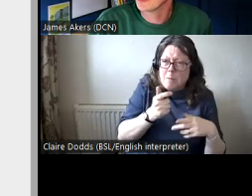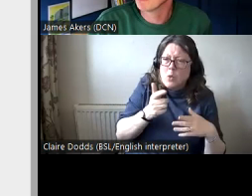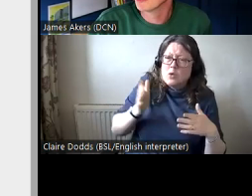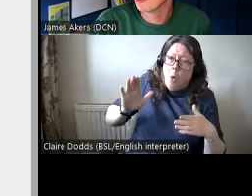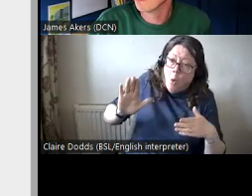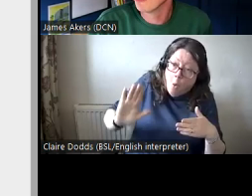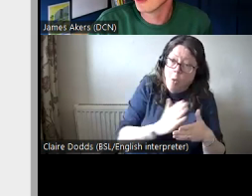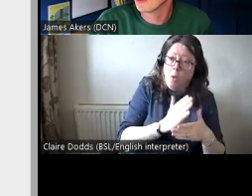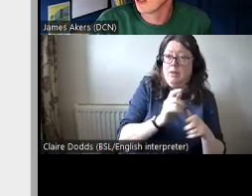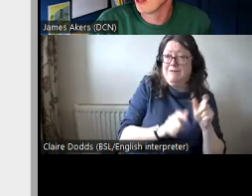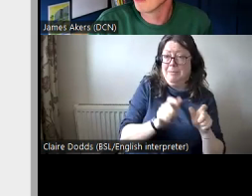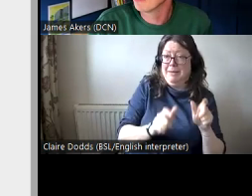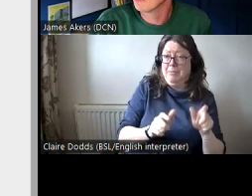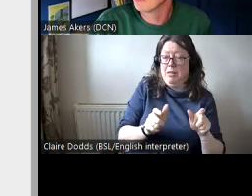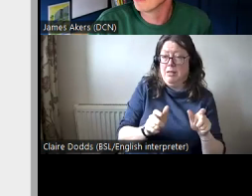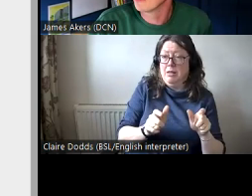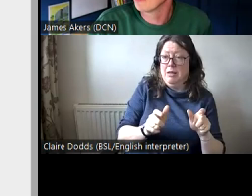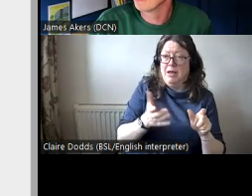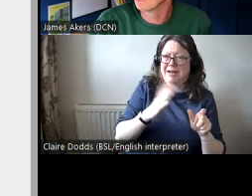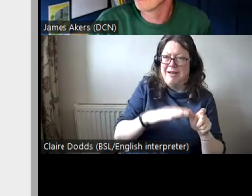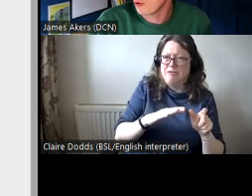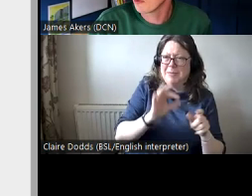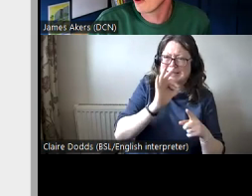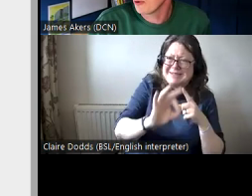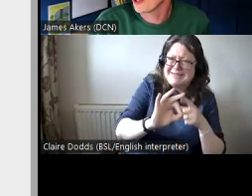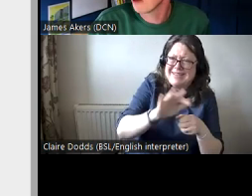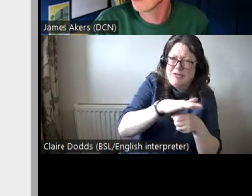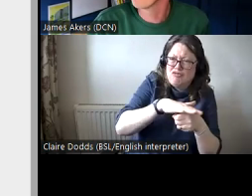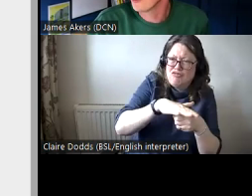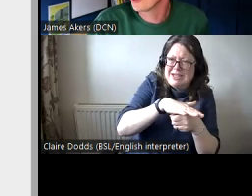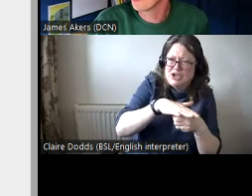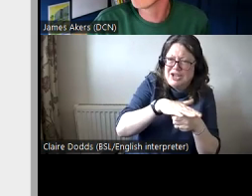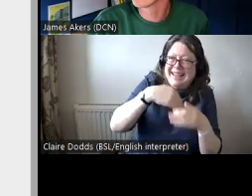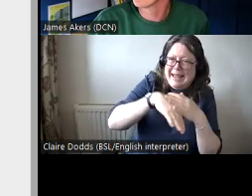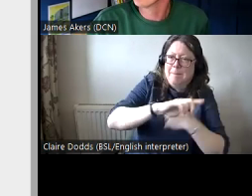is Mazovian Voivodeship.